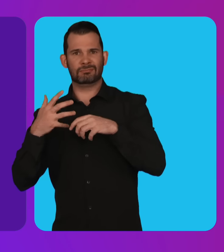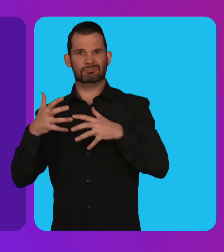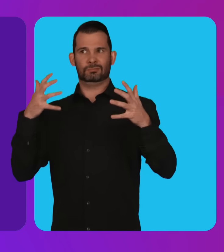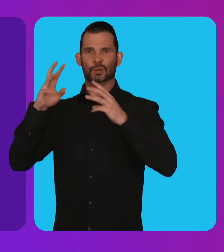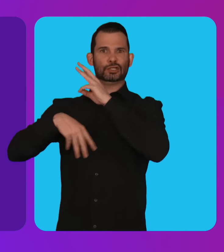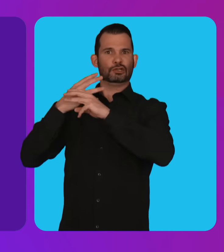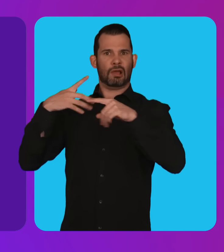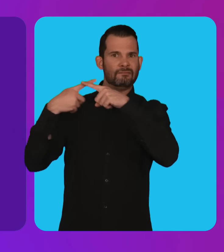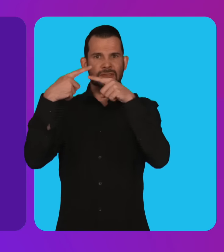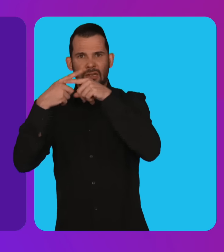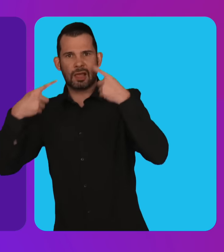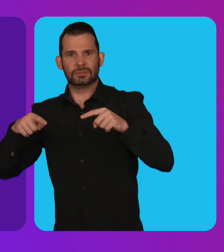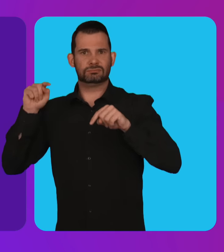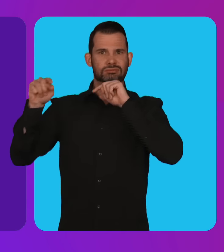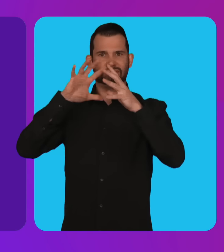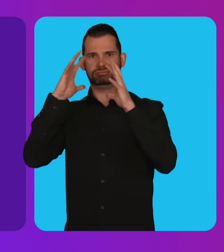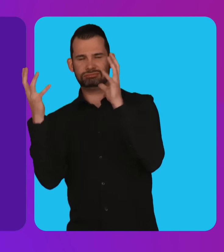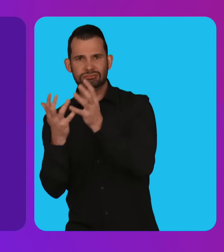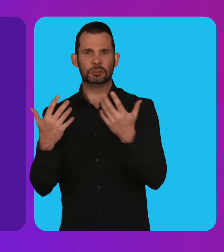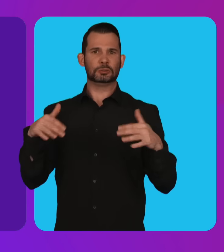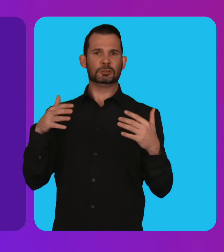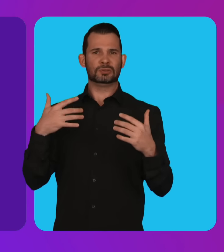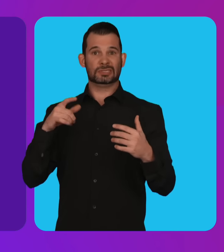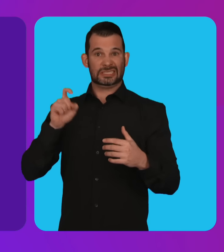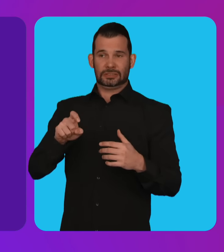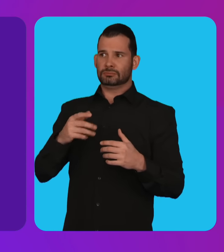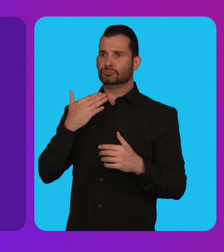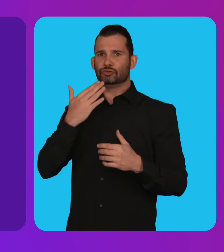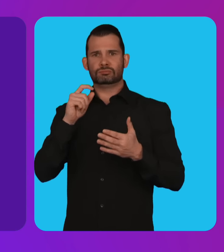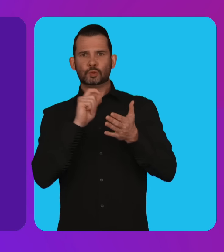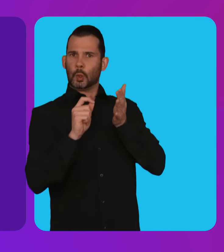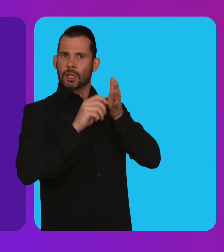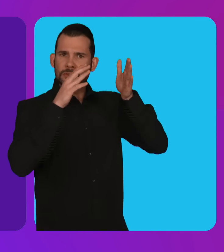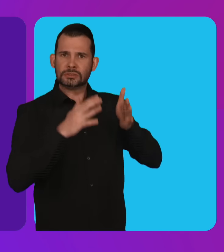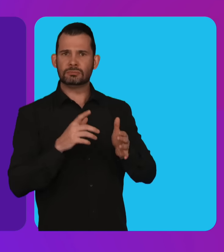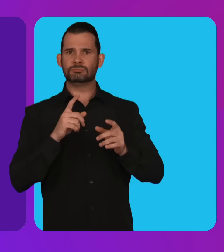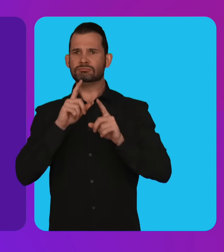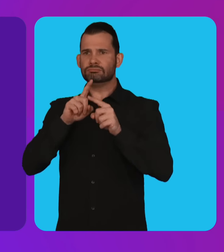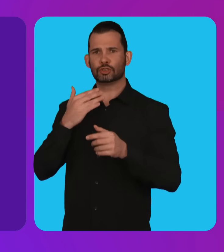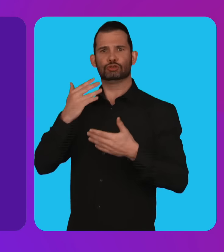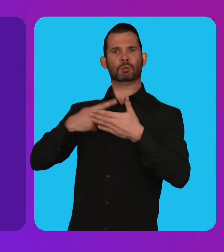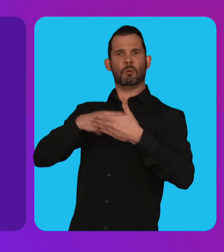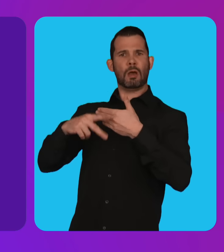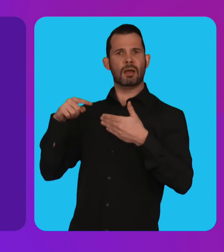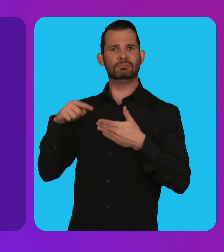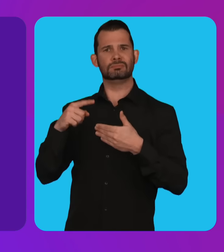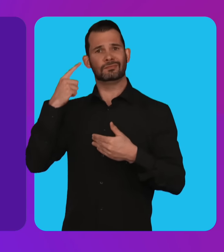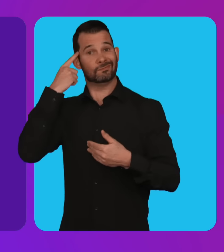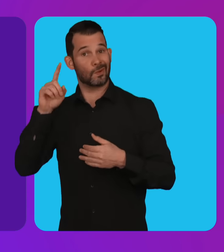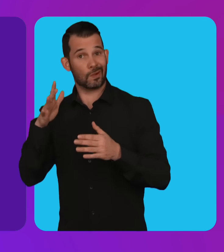of world conflicts going on. And the need for journalism, for good programming,